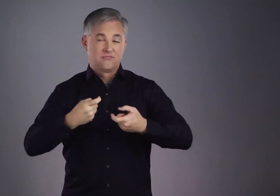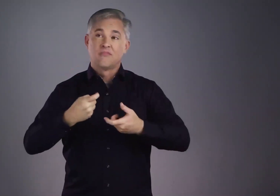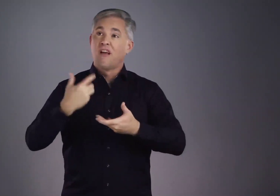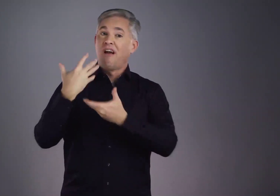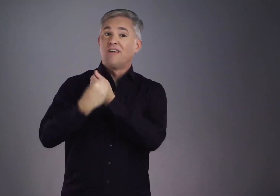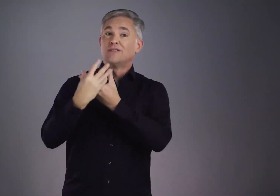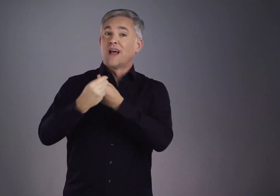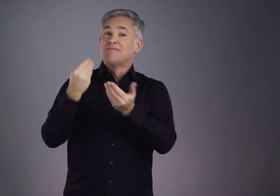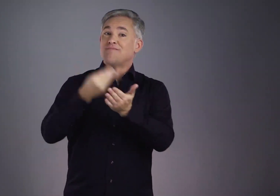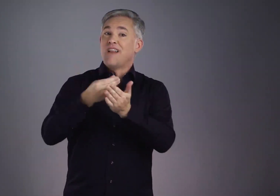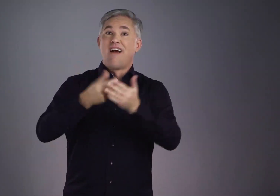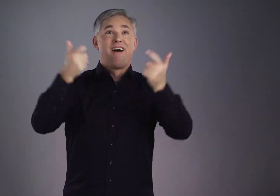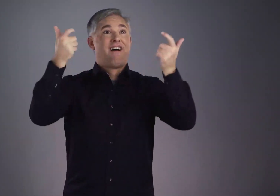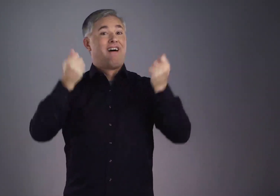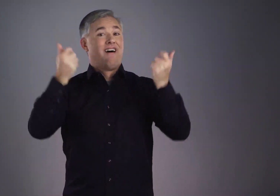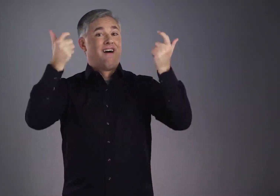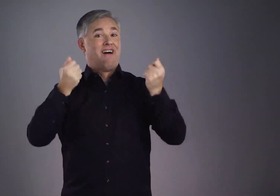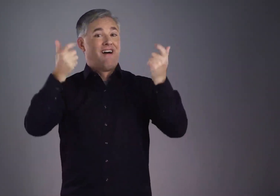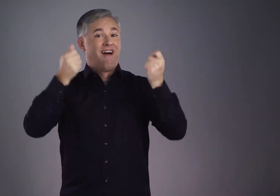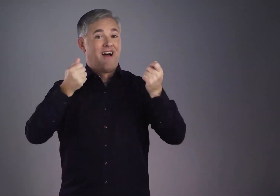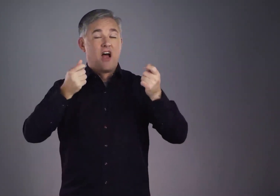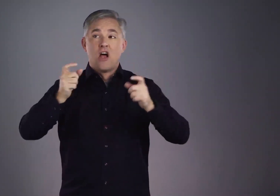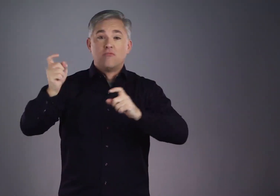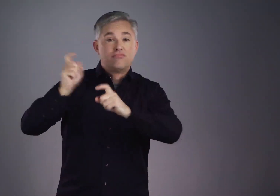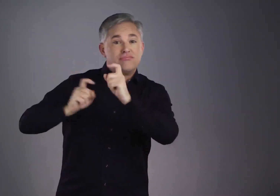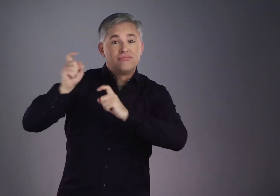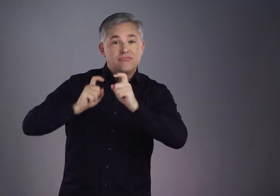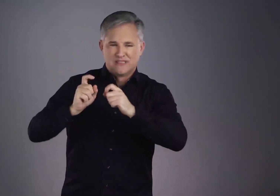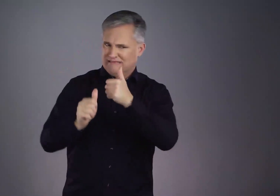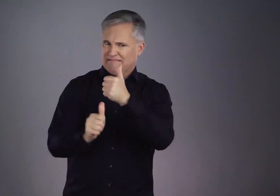using the name of Alcoholics Anonymous is highly dangerous,